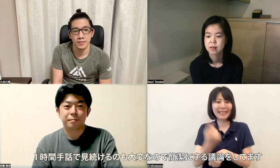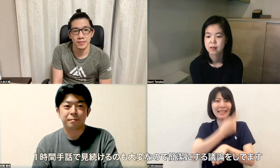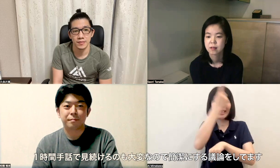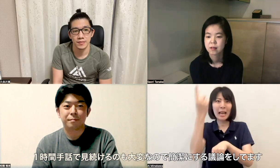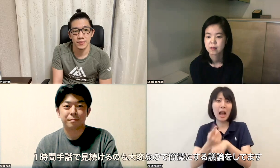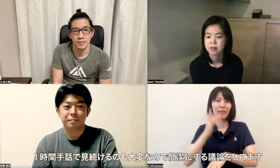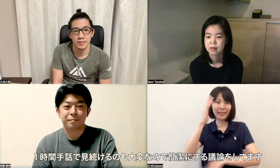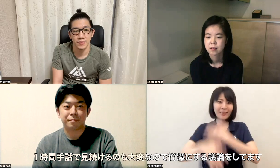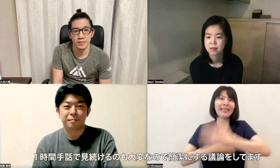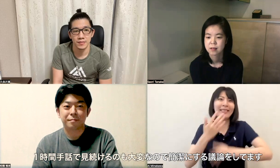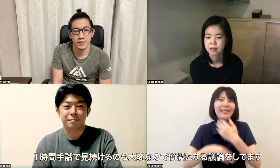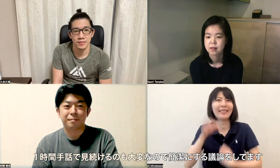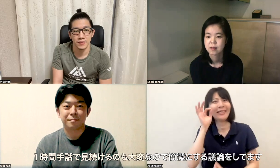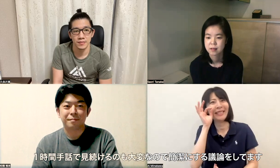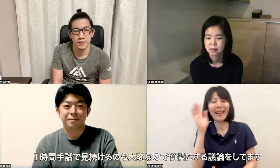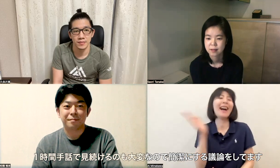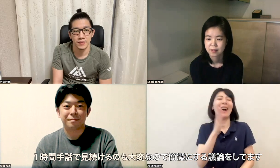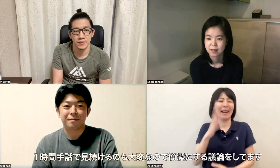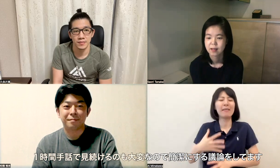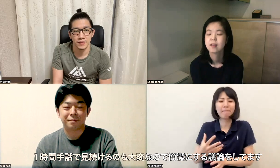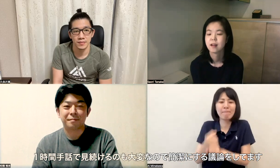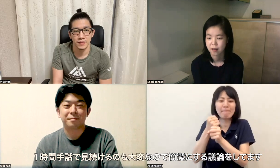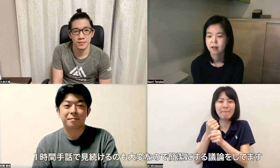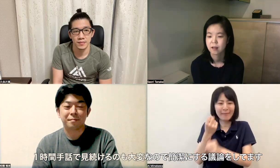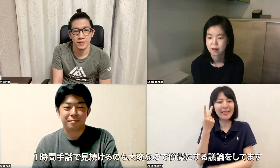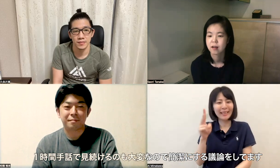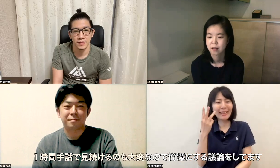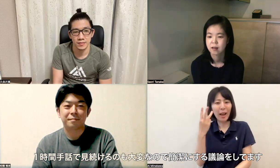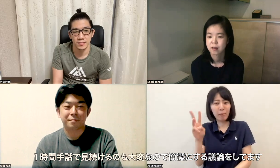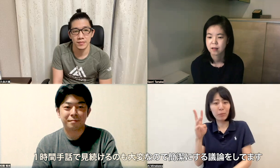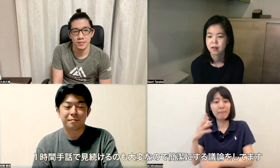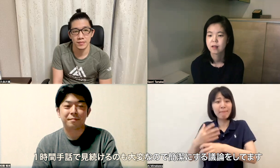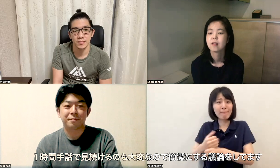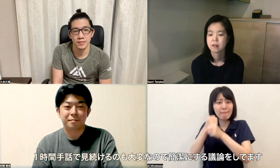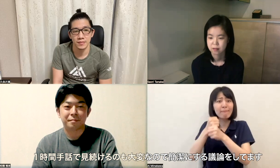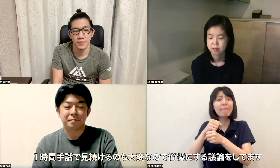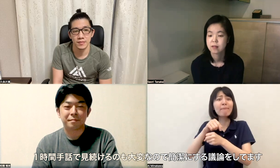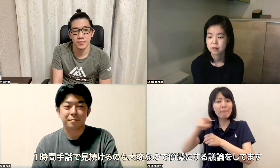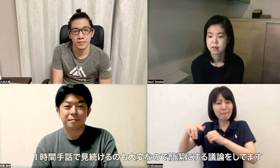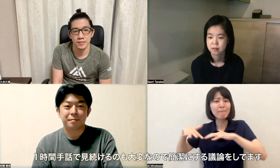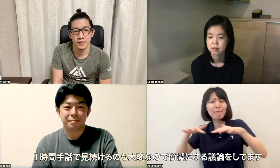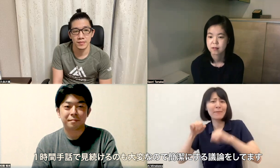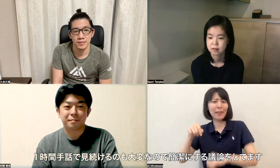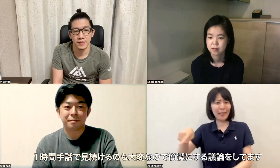We're discussing how to make the long contents concise.